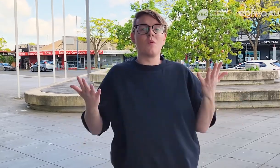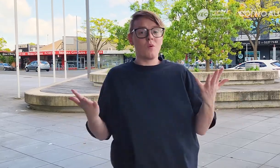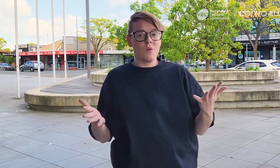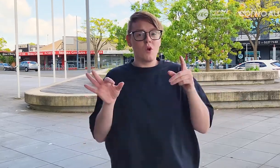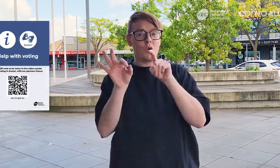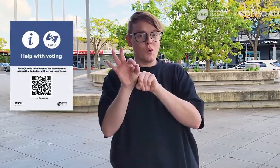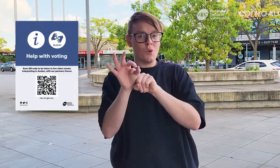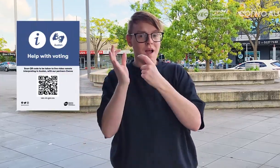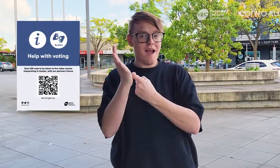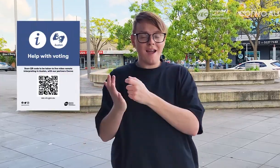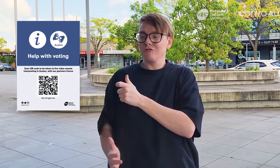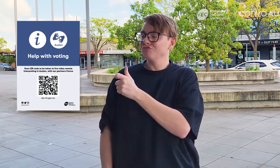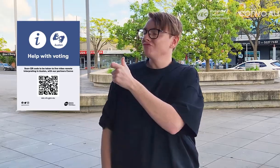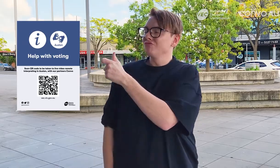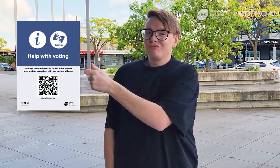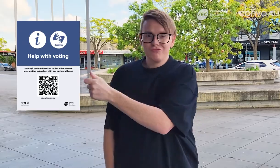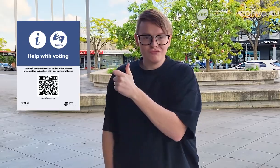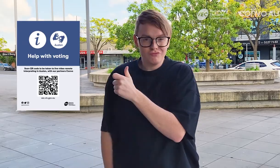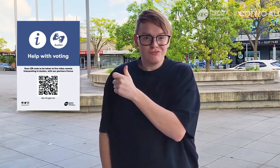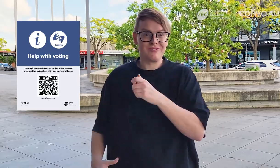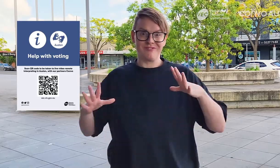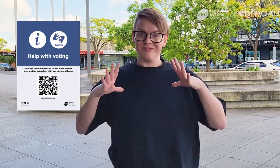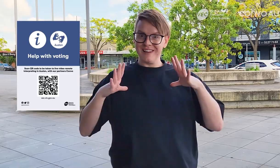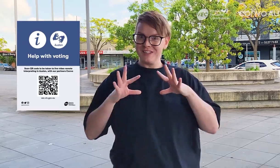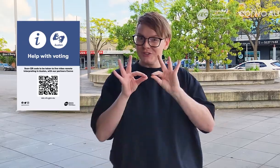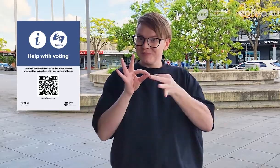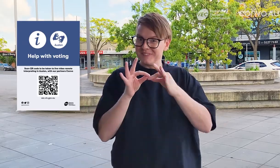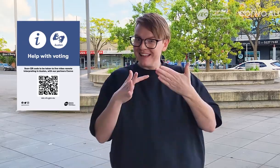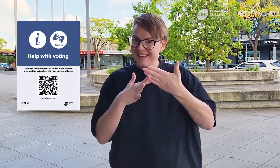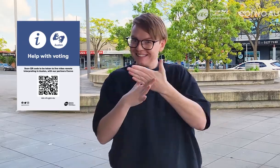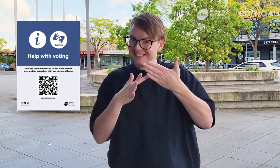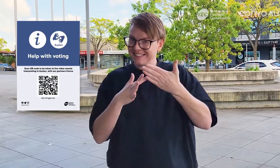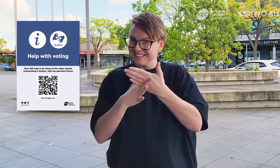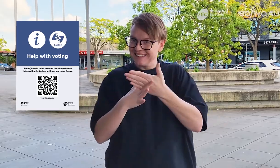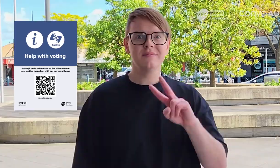or scan the QR code on one of their ‘Auslan Interpreter’ posters.